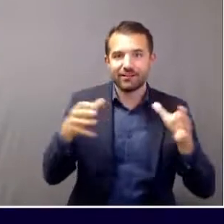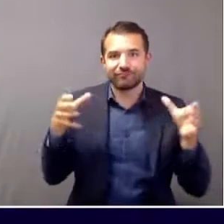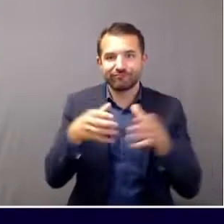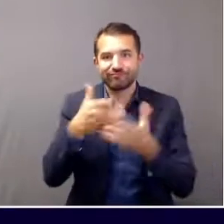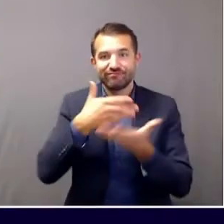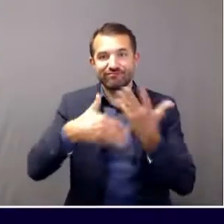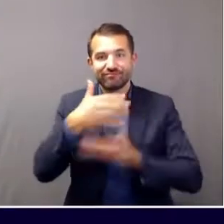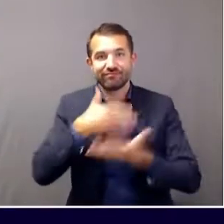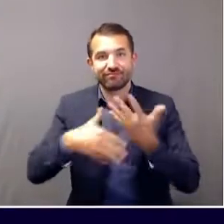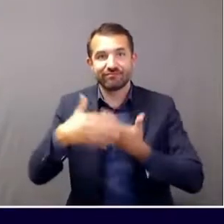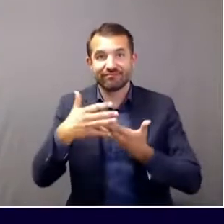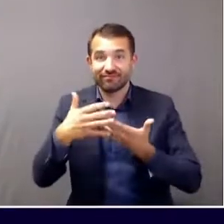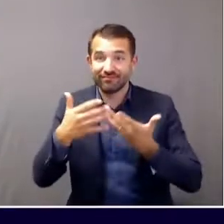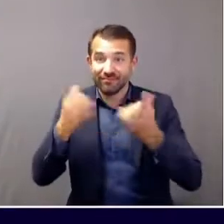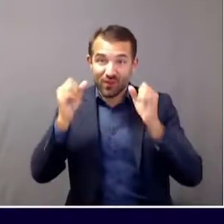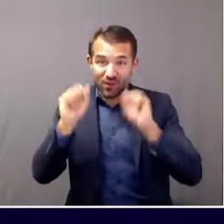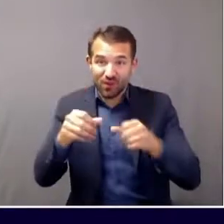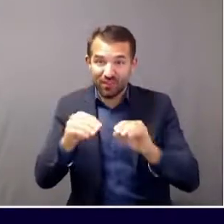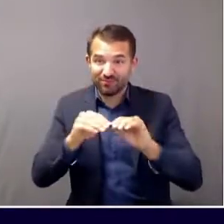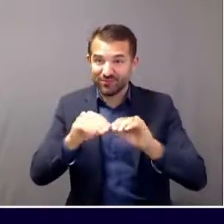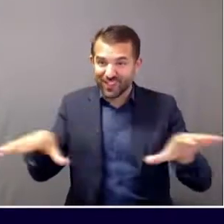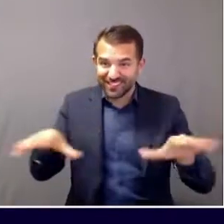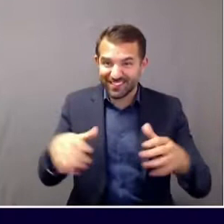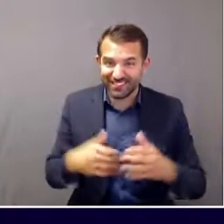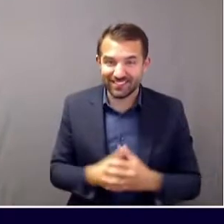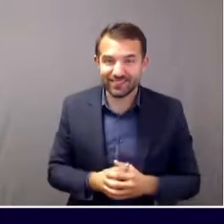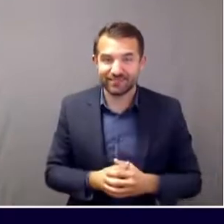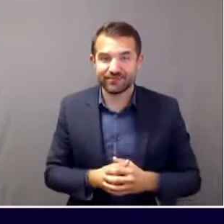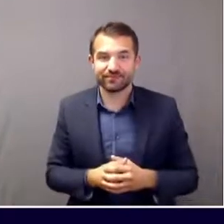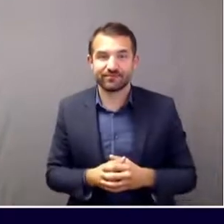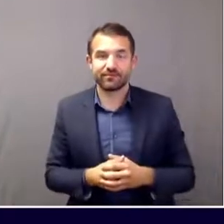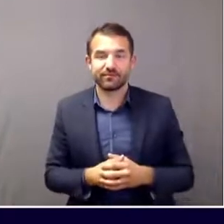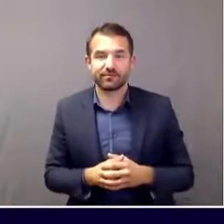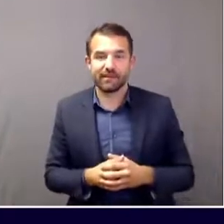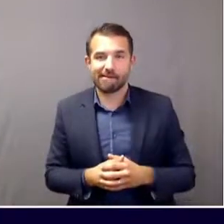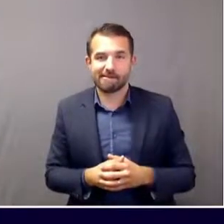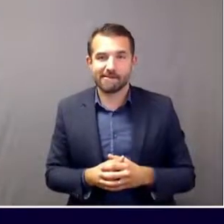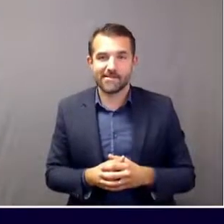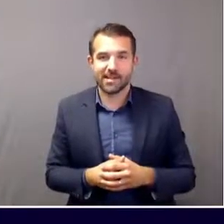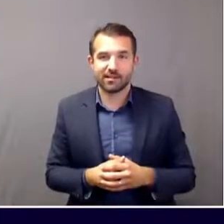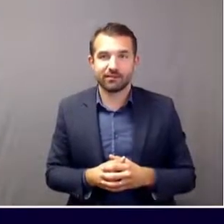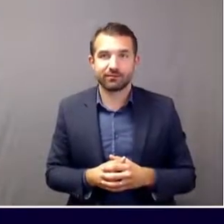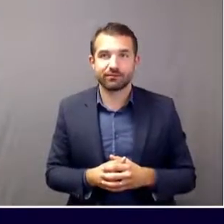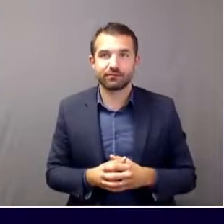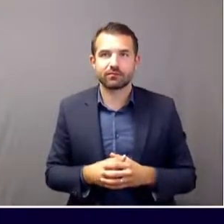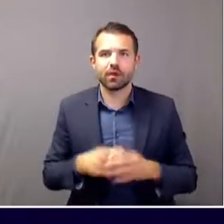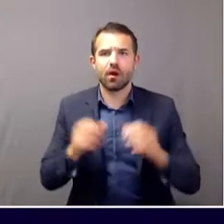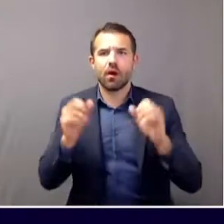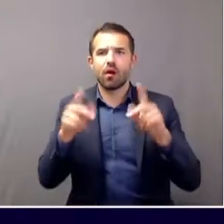can occur in settings like that